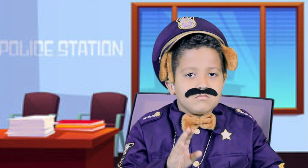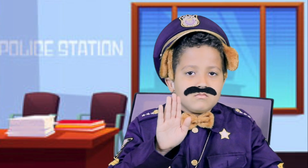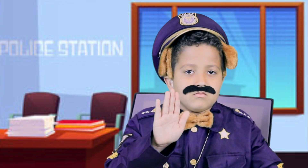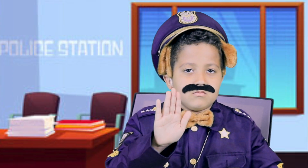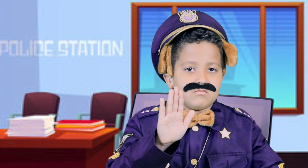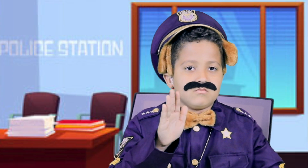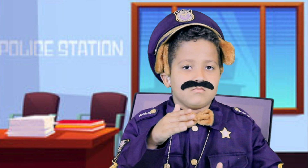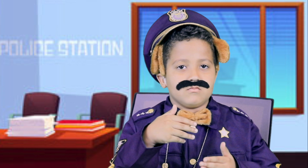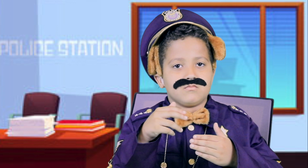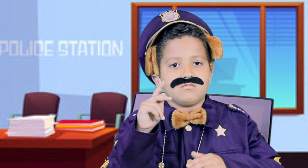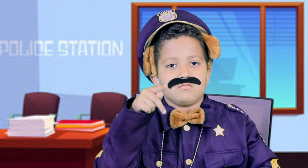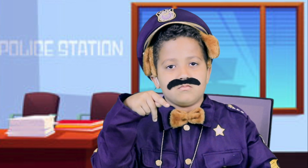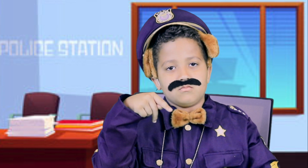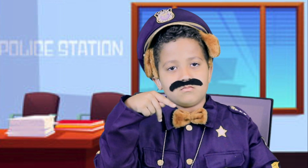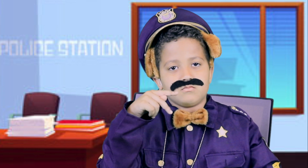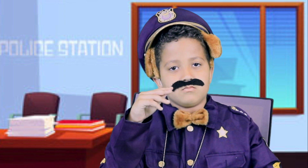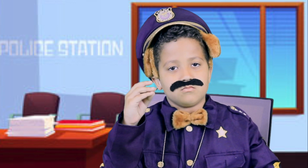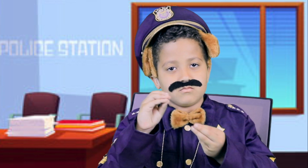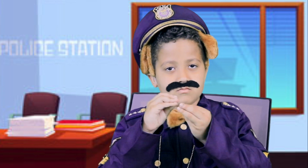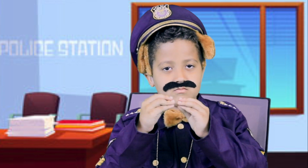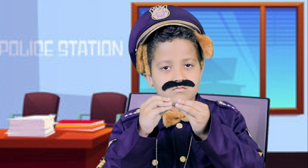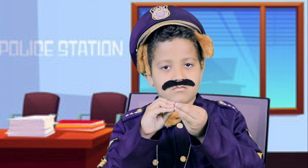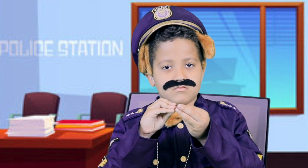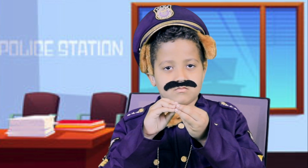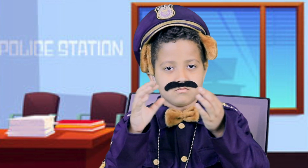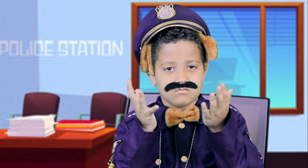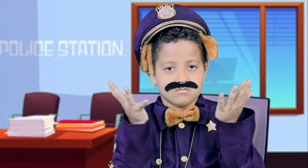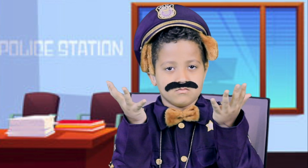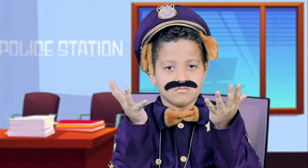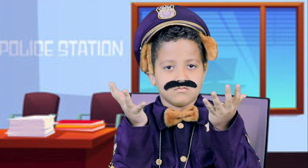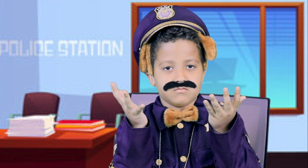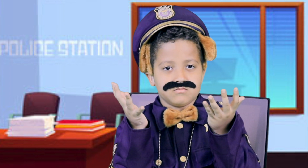What's your videophone number?